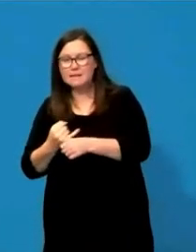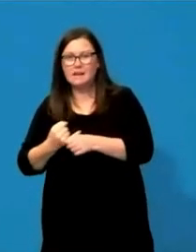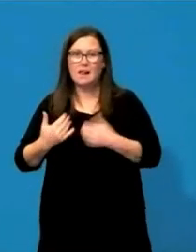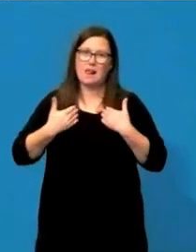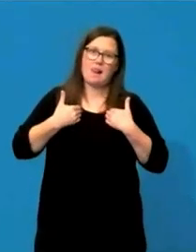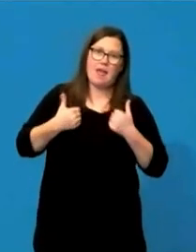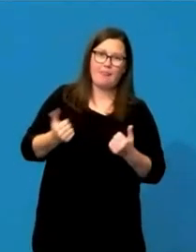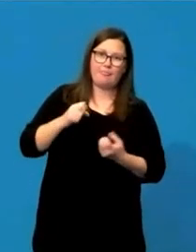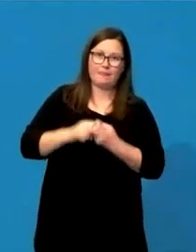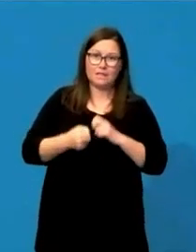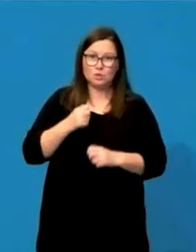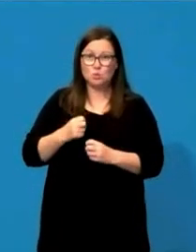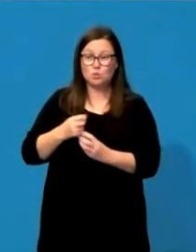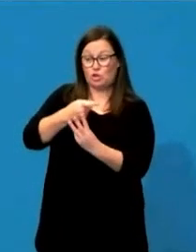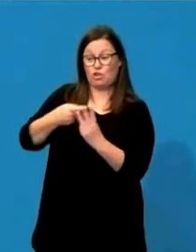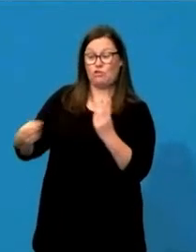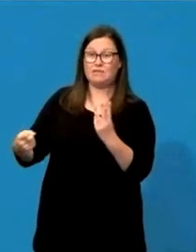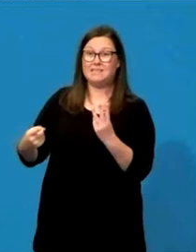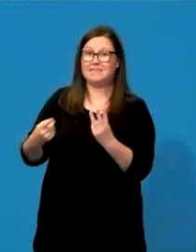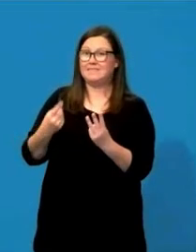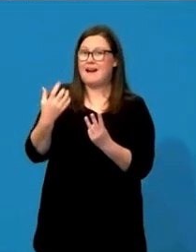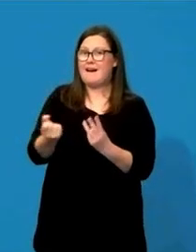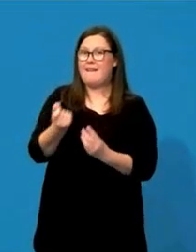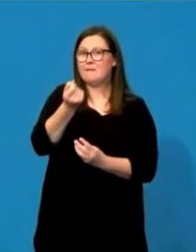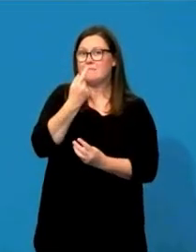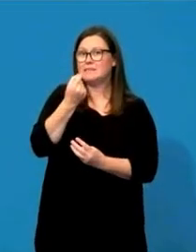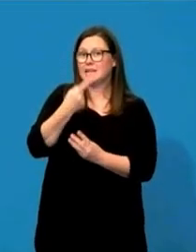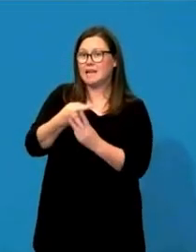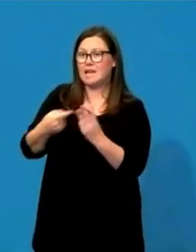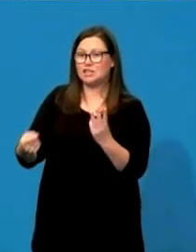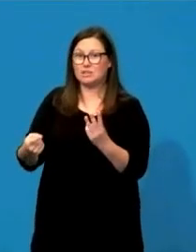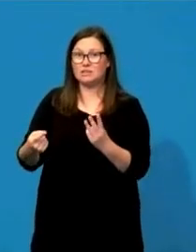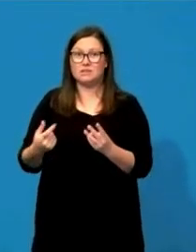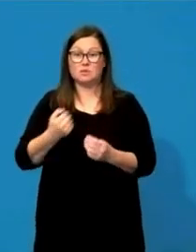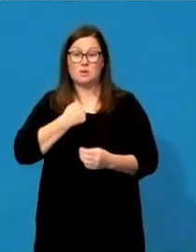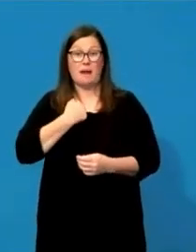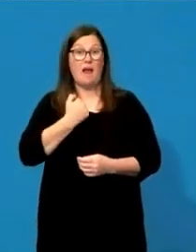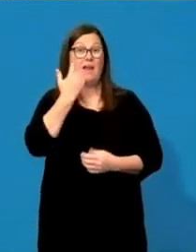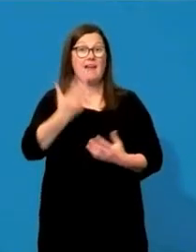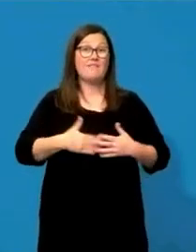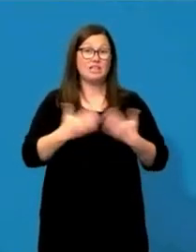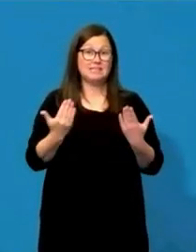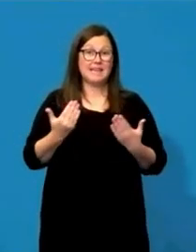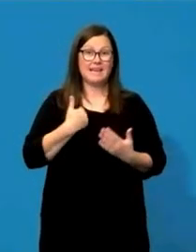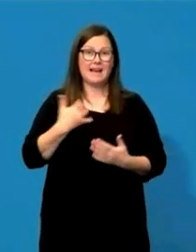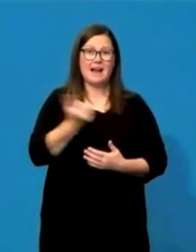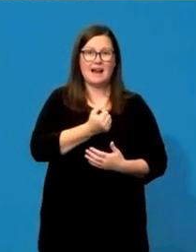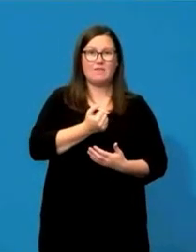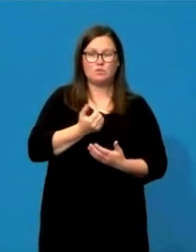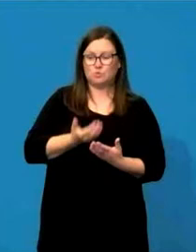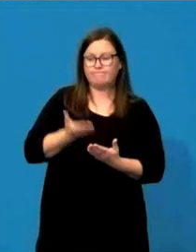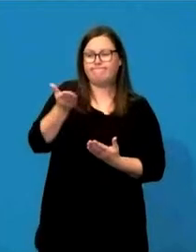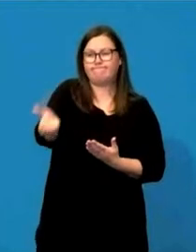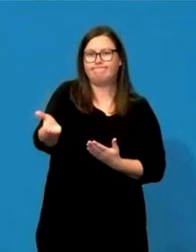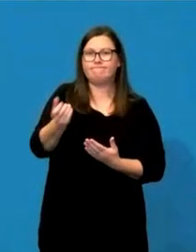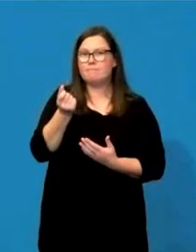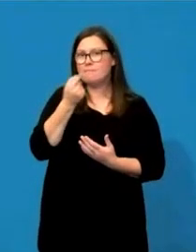as well. So a part of my daily routine is administrating medication to the boys and